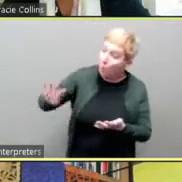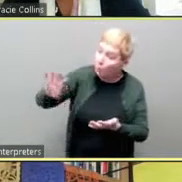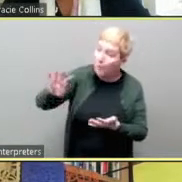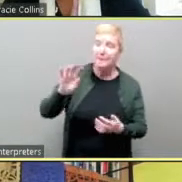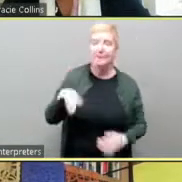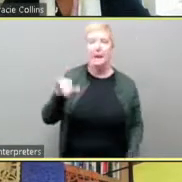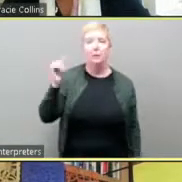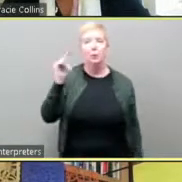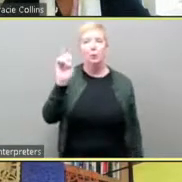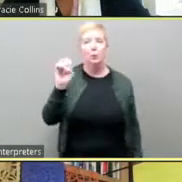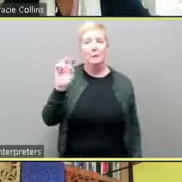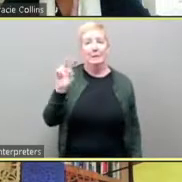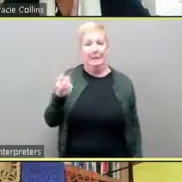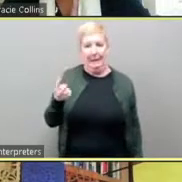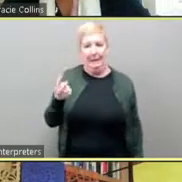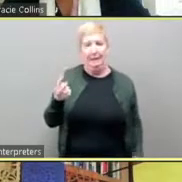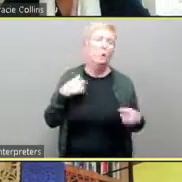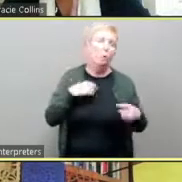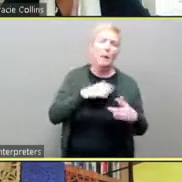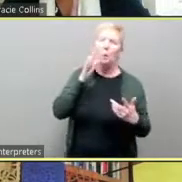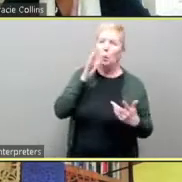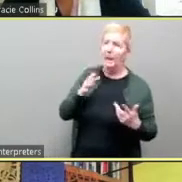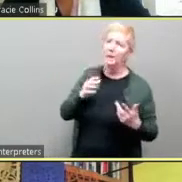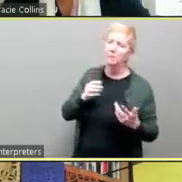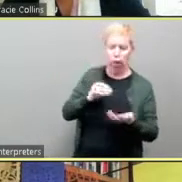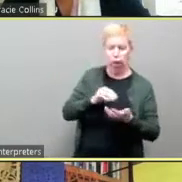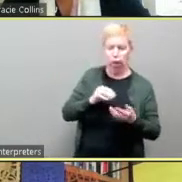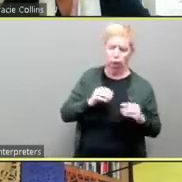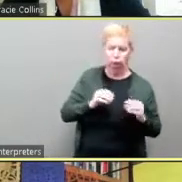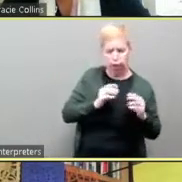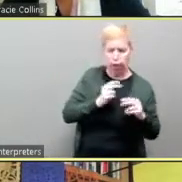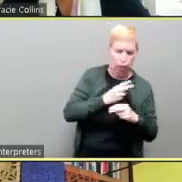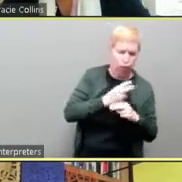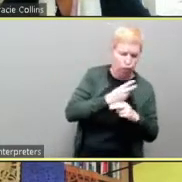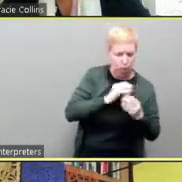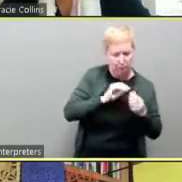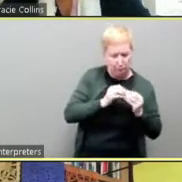still run the report will still put the data in every two weeks, you'll see it.